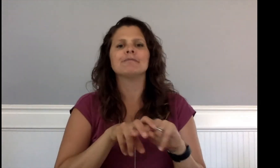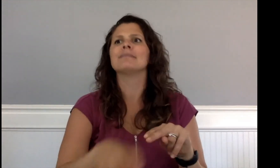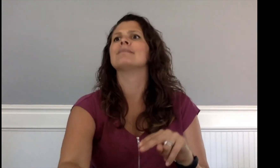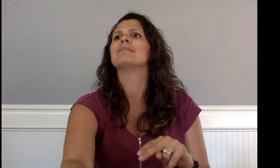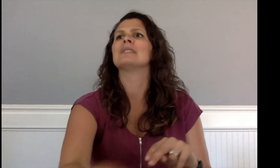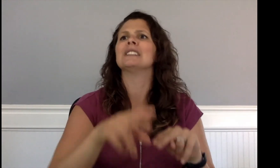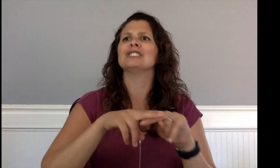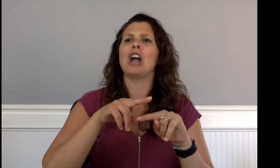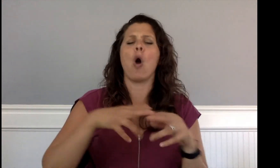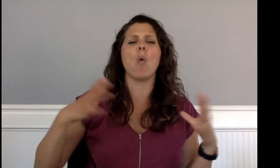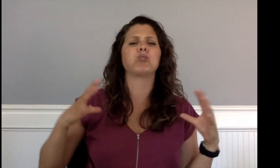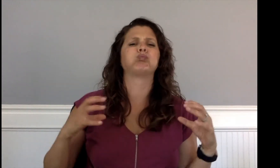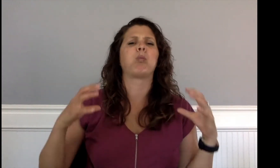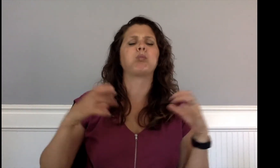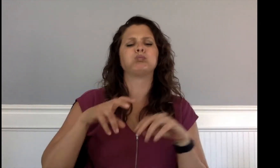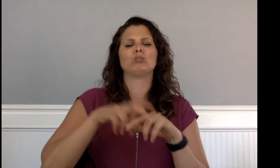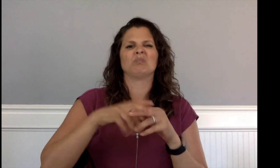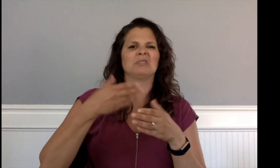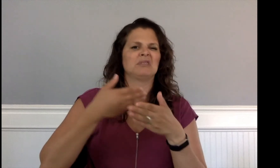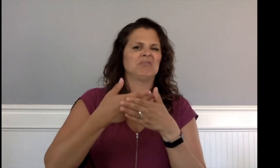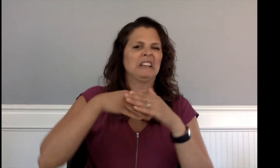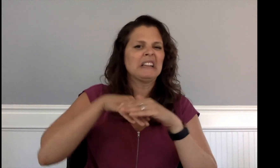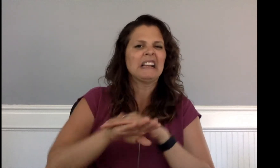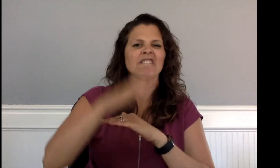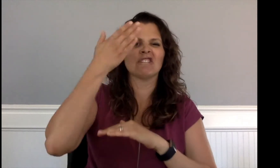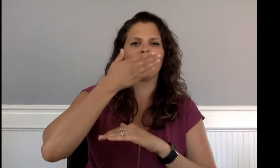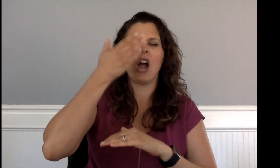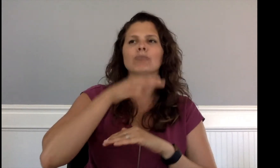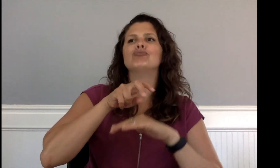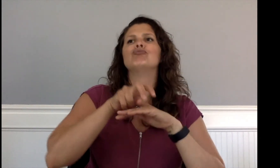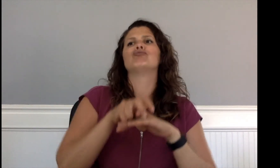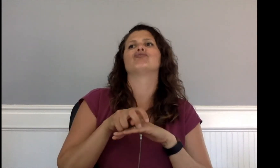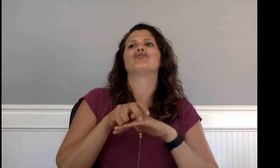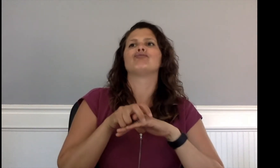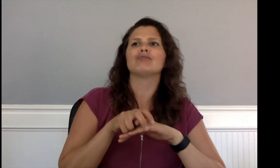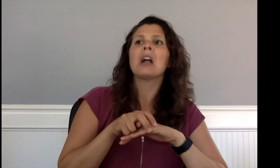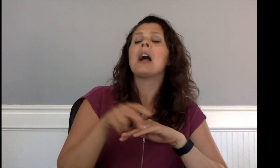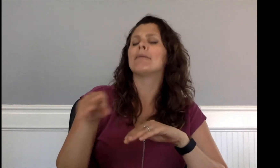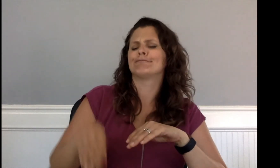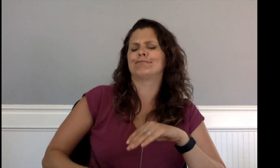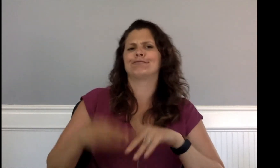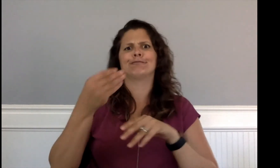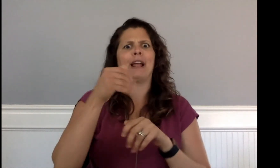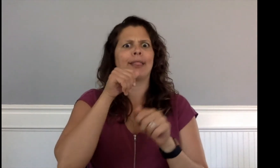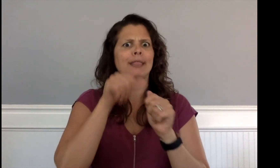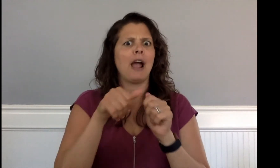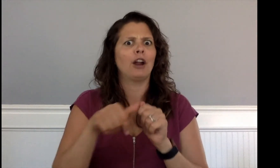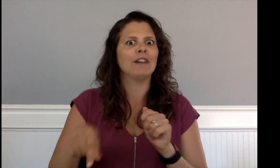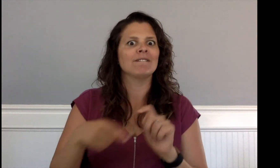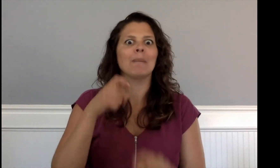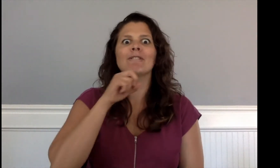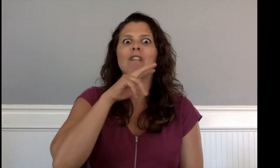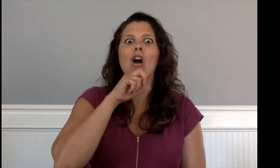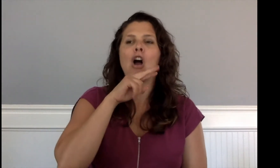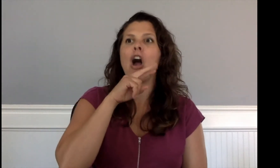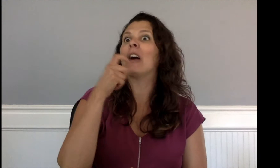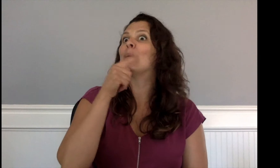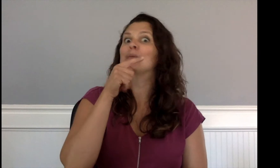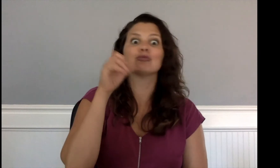Charlie sat down in the squishy armchair in the front of the library. He pulled out the letter from Frog